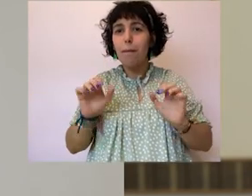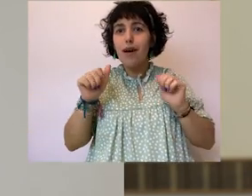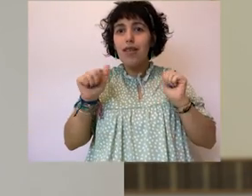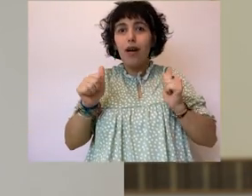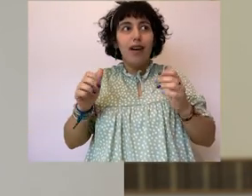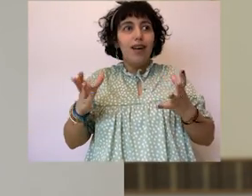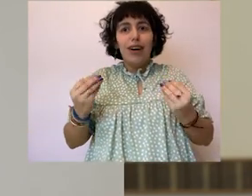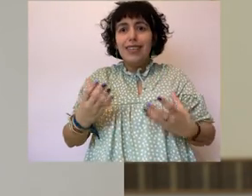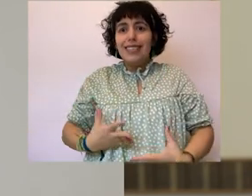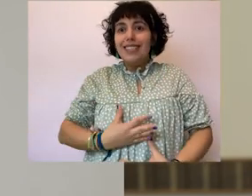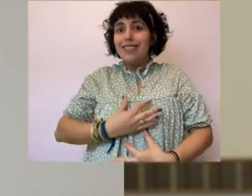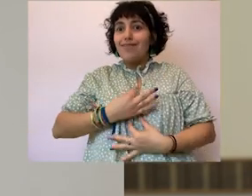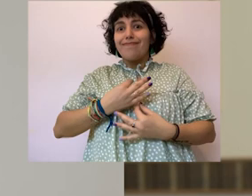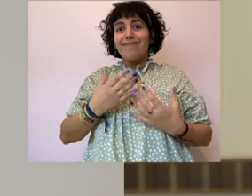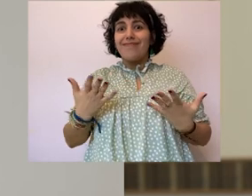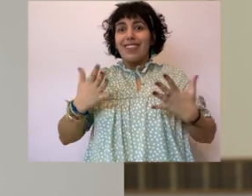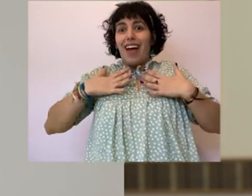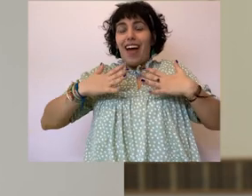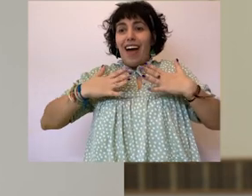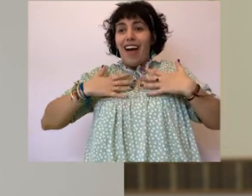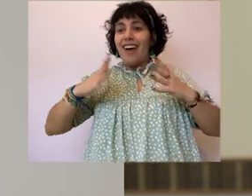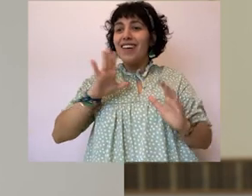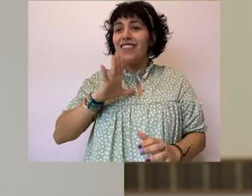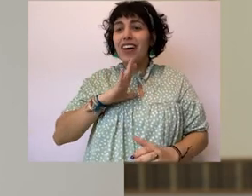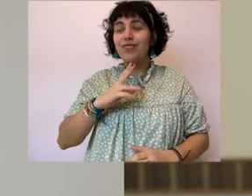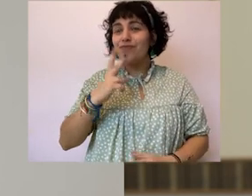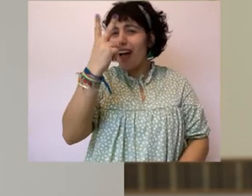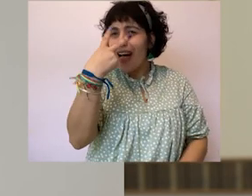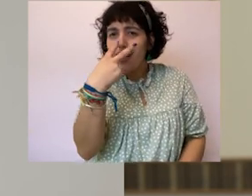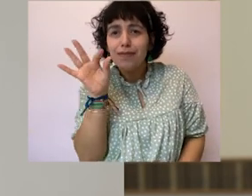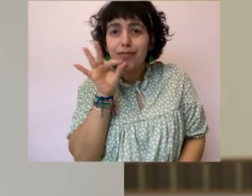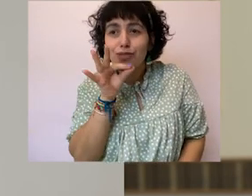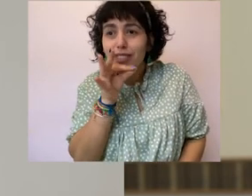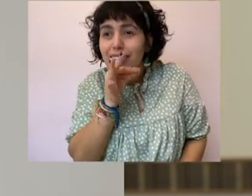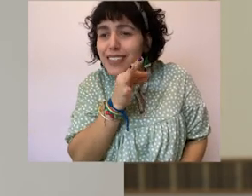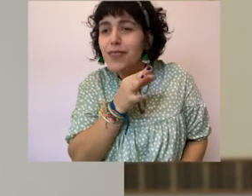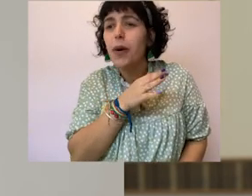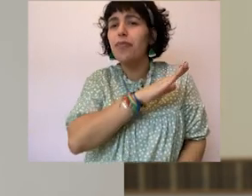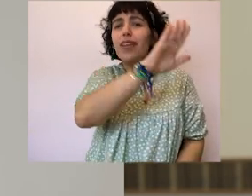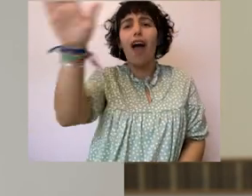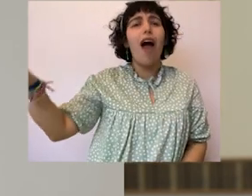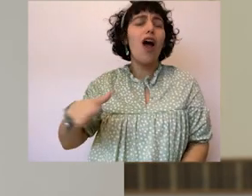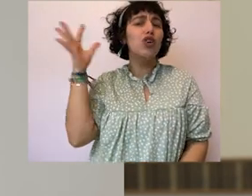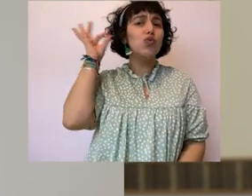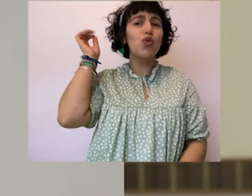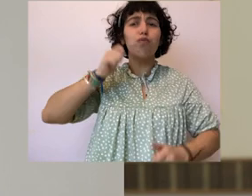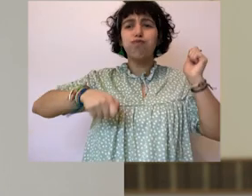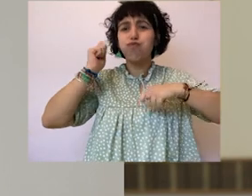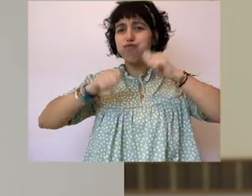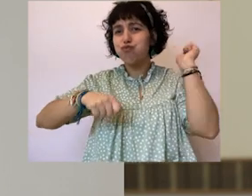"I'm very happy", but on the one hand, part of me seems to cry. Everybody is there and that drum sound is heard everywhere.